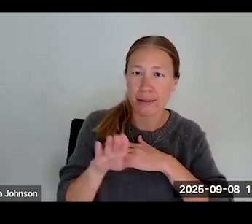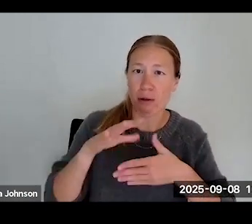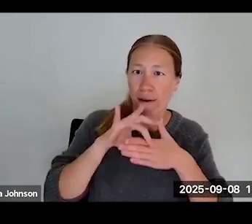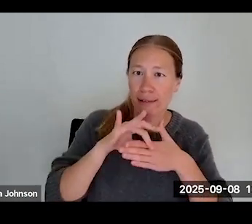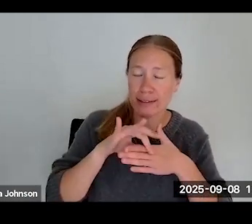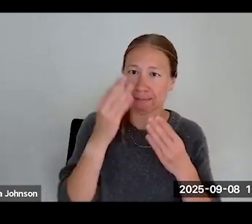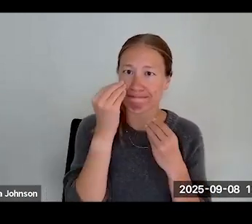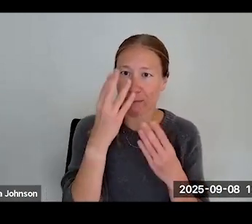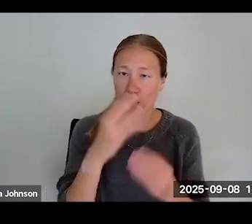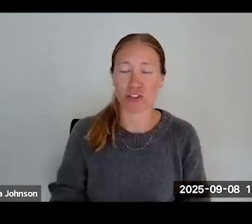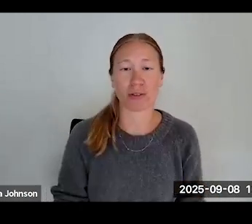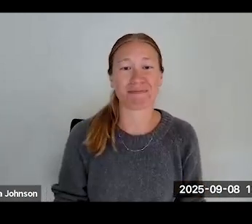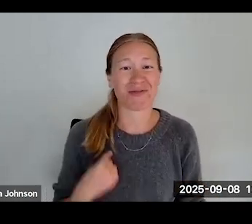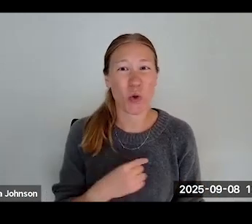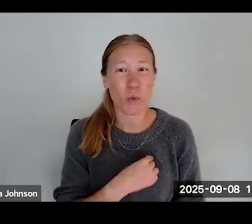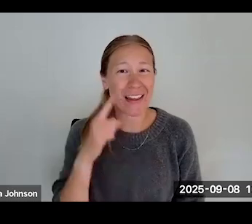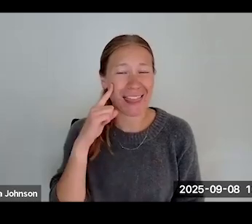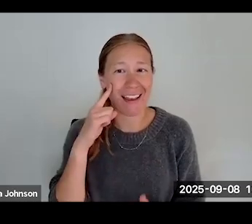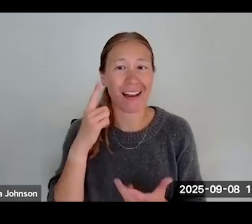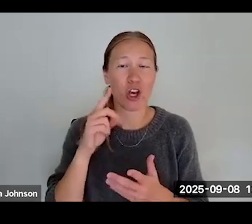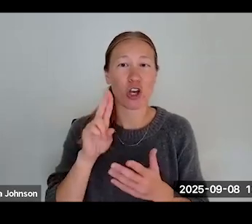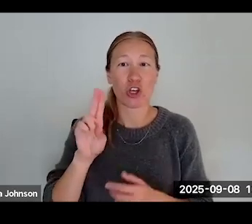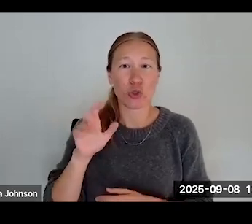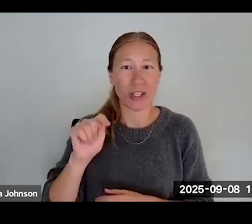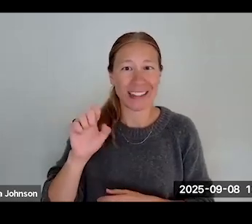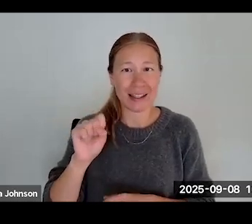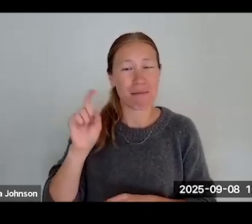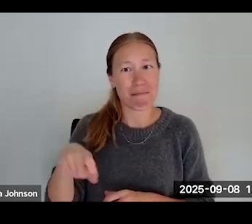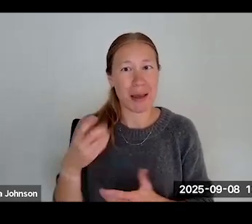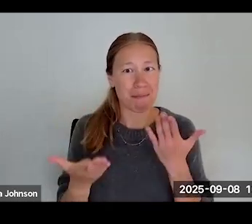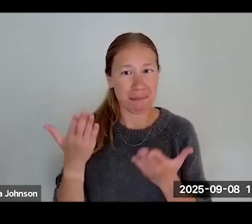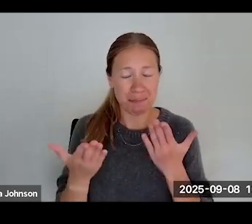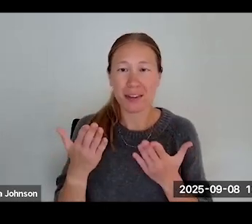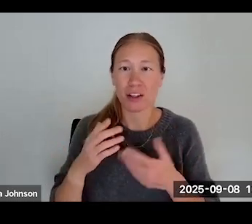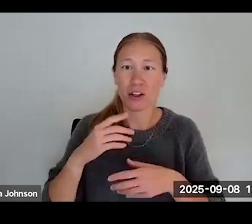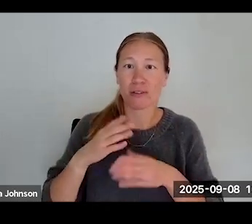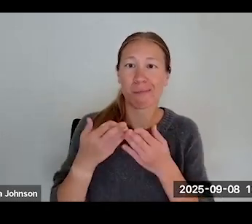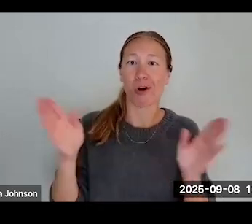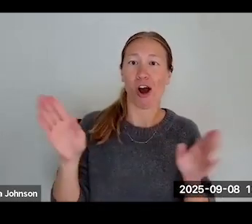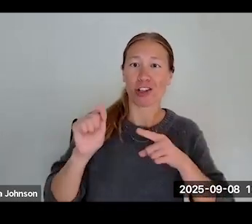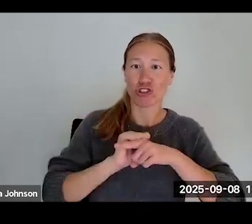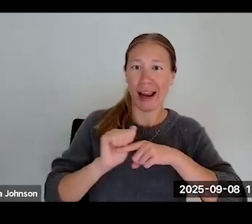So we think that units may need to consider broader training for web content creators around digital accessibility.